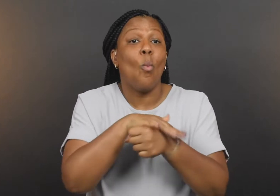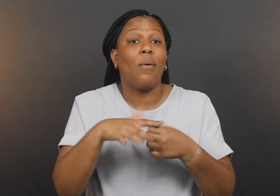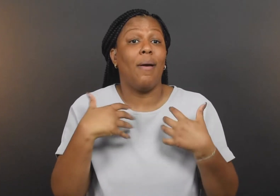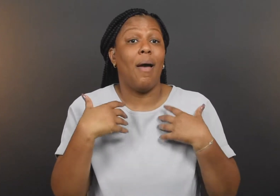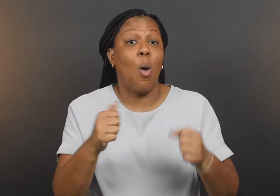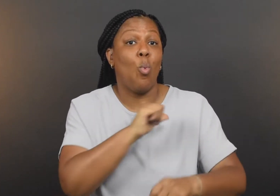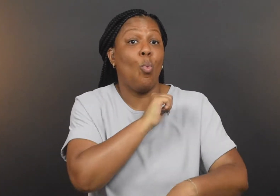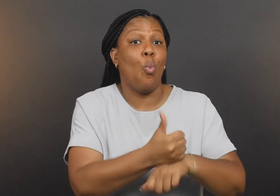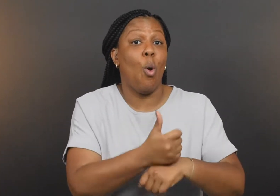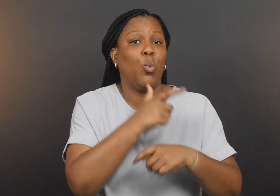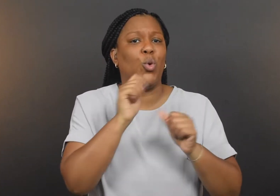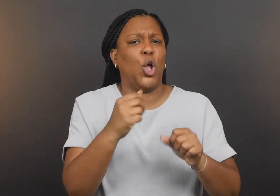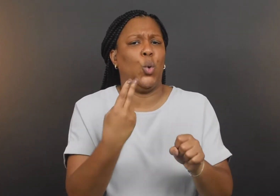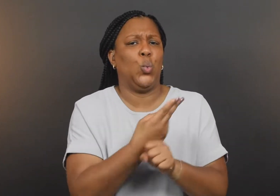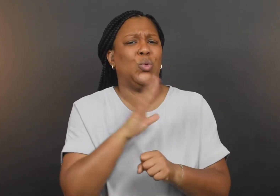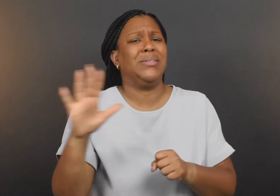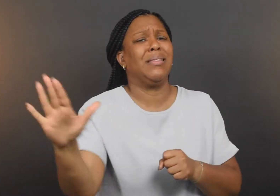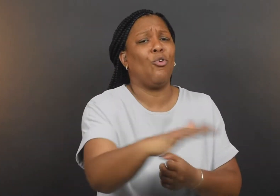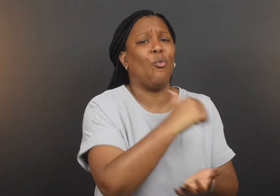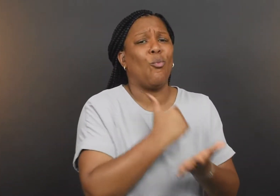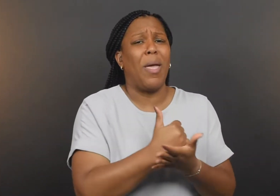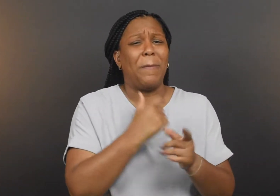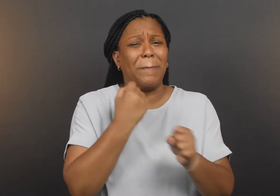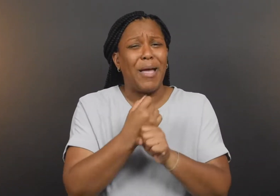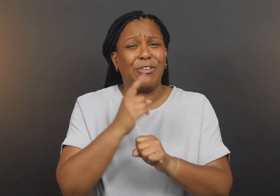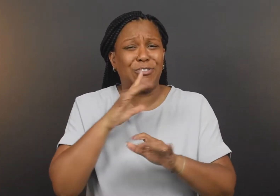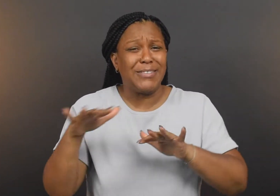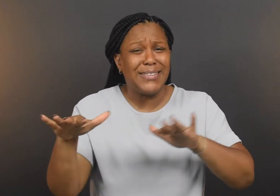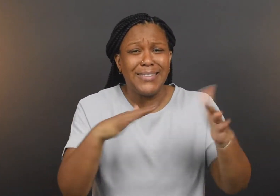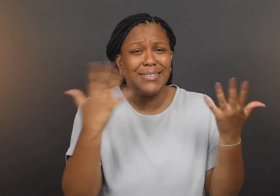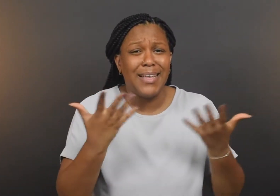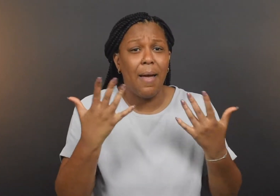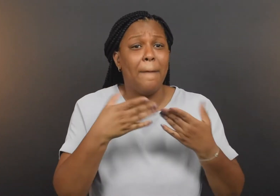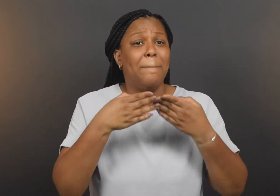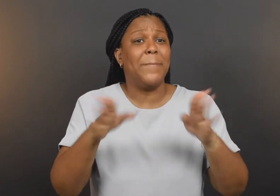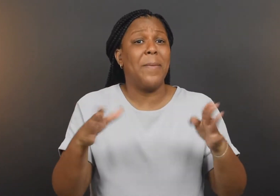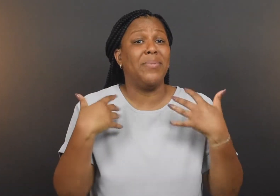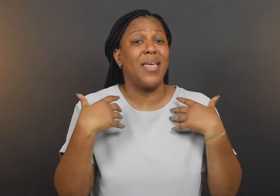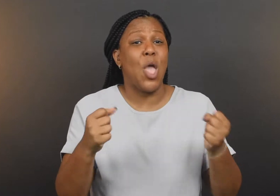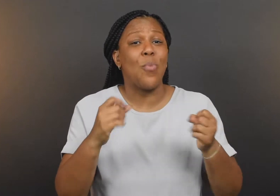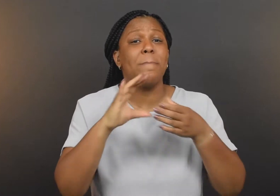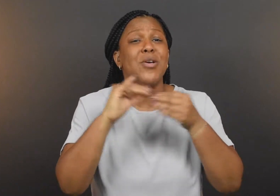authorities could use to help craft public health messages based on community needs,